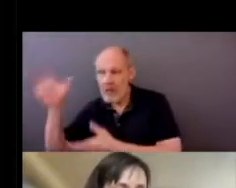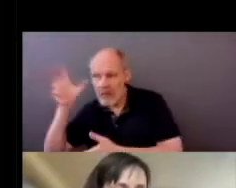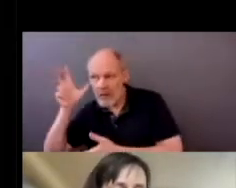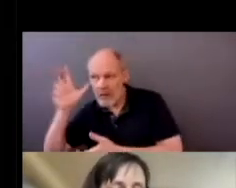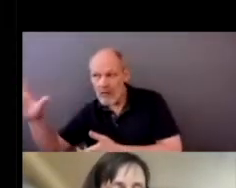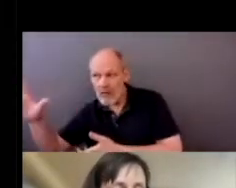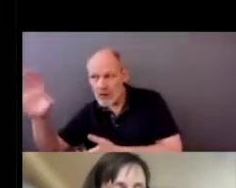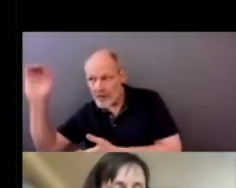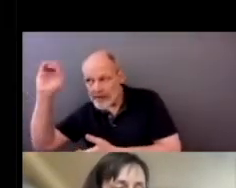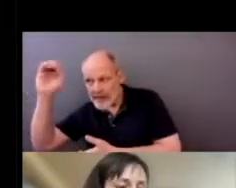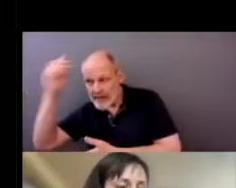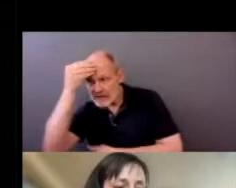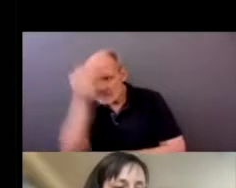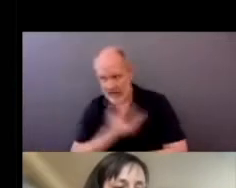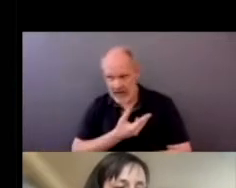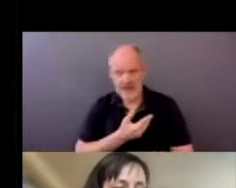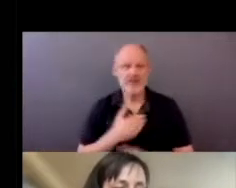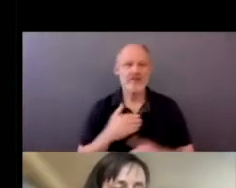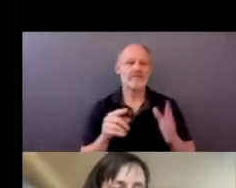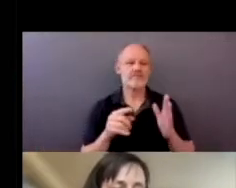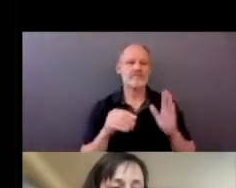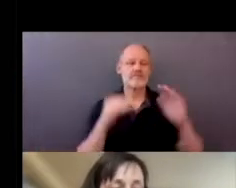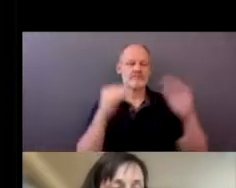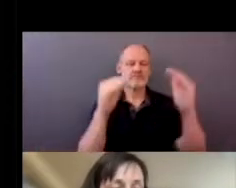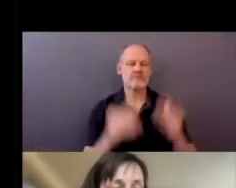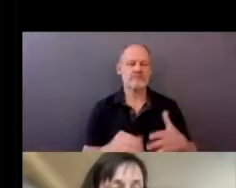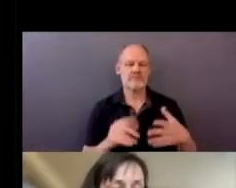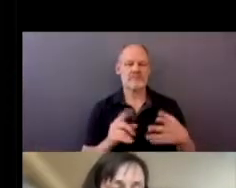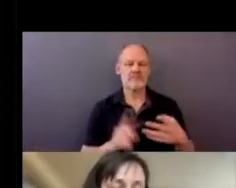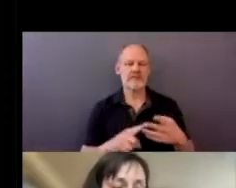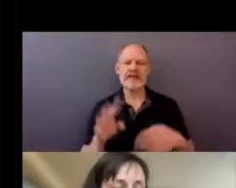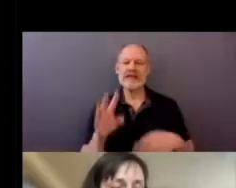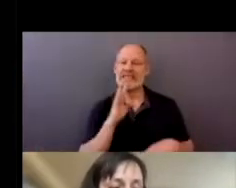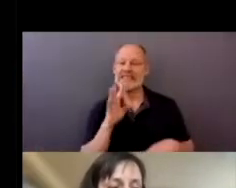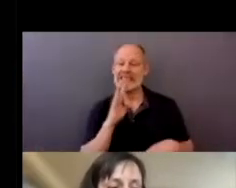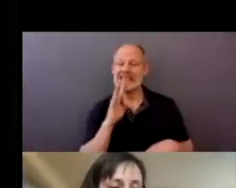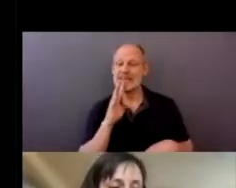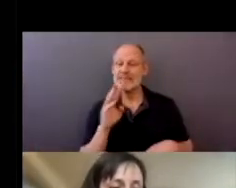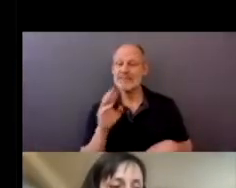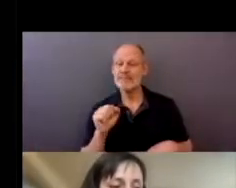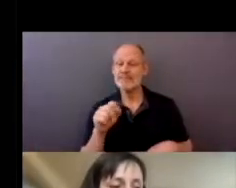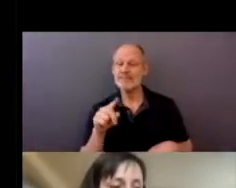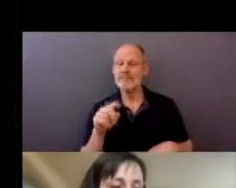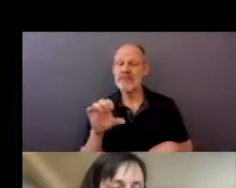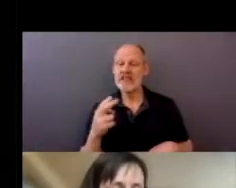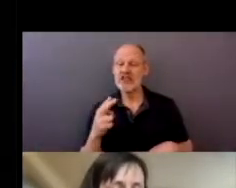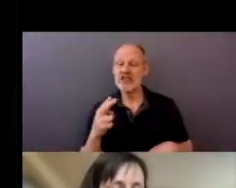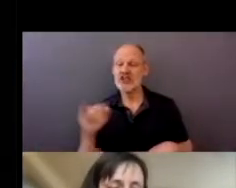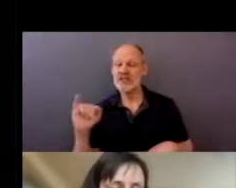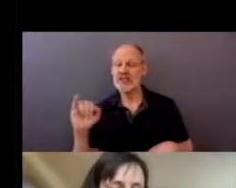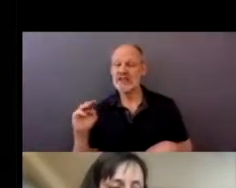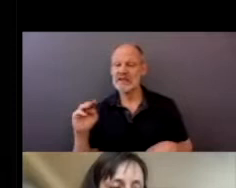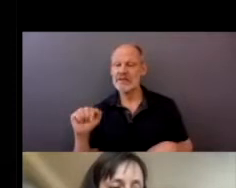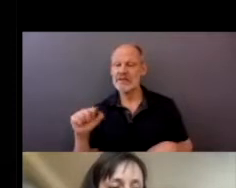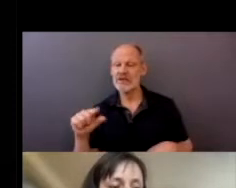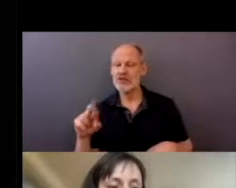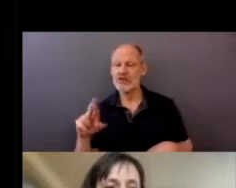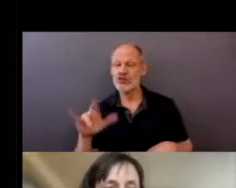speak imagery came from an idea from museum members with help and support of Blind Posse and